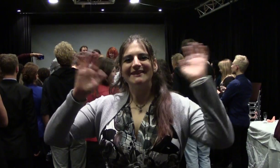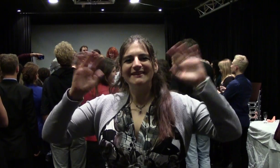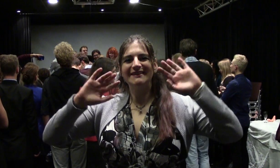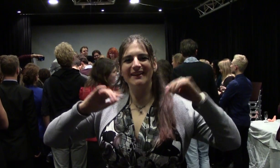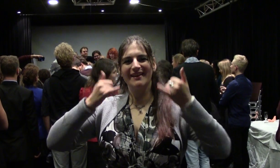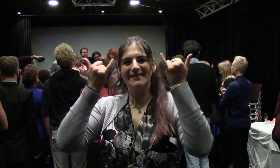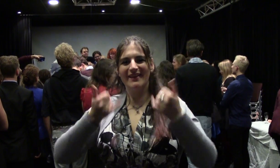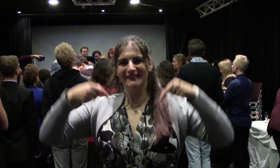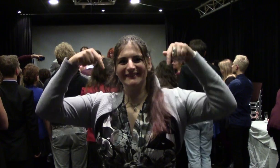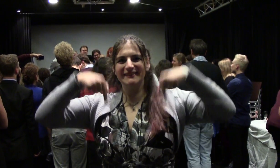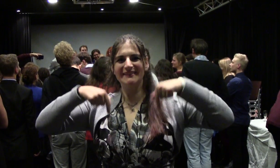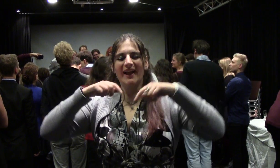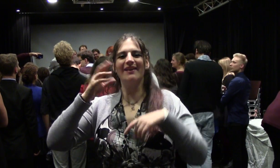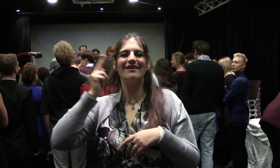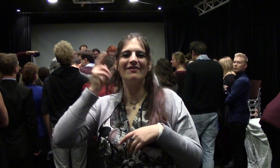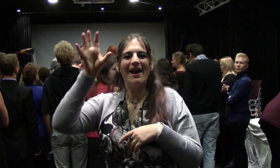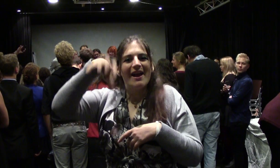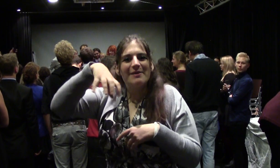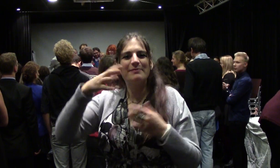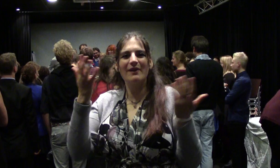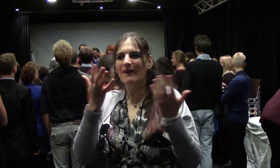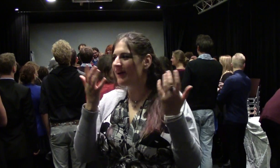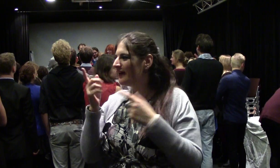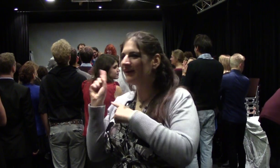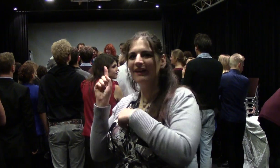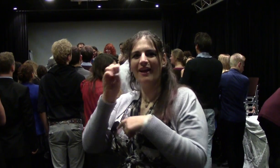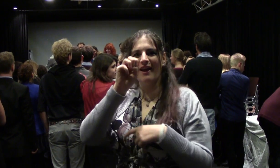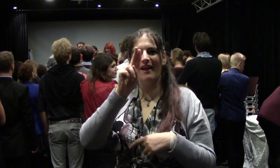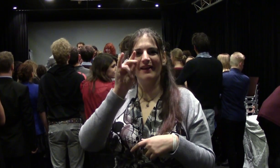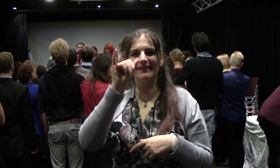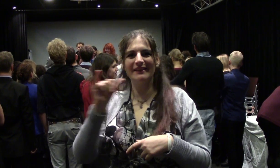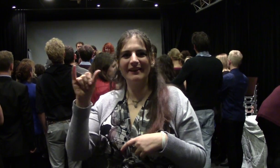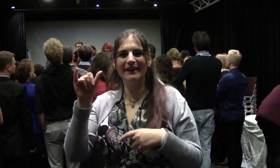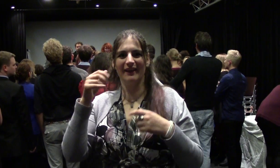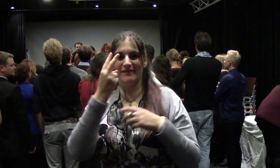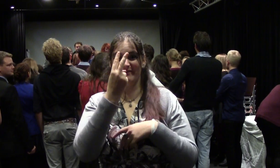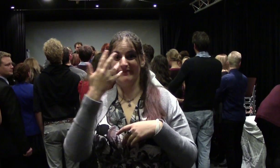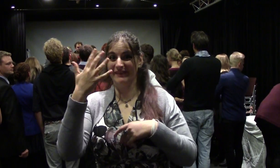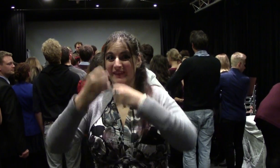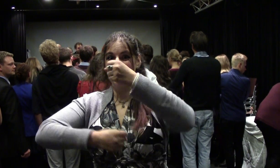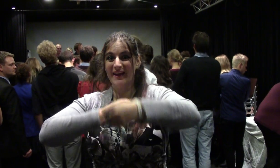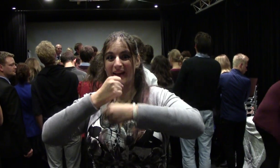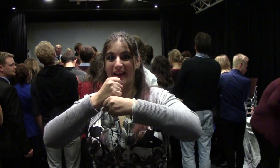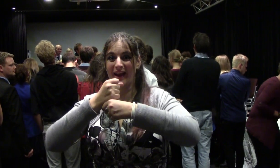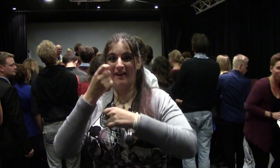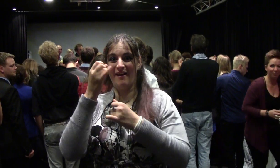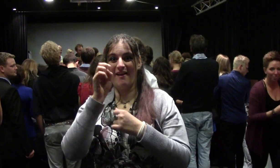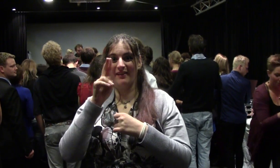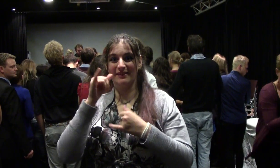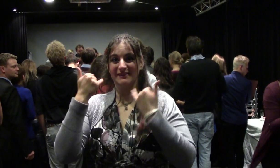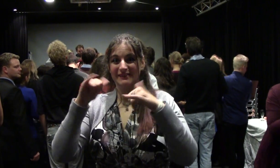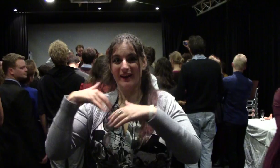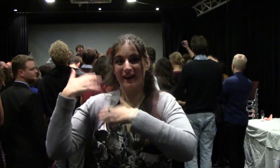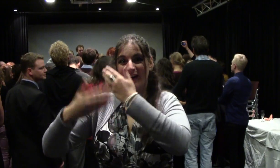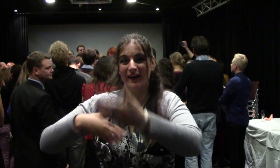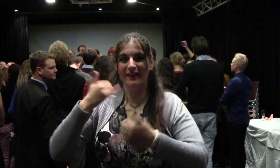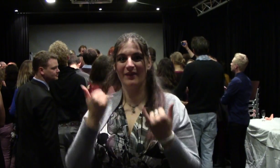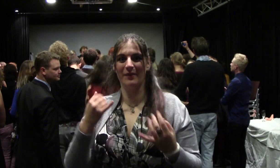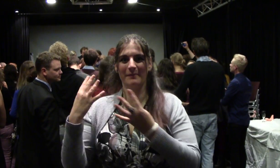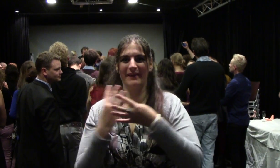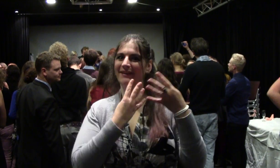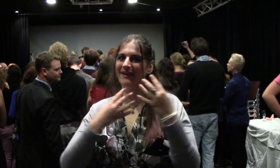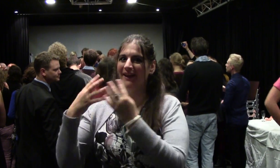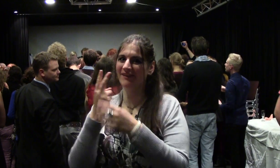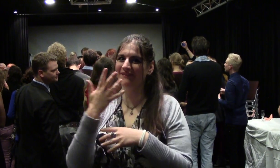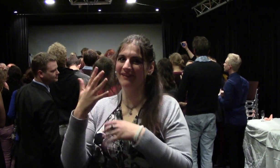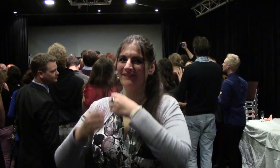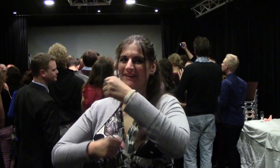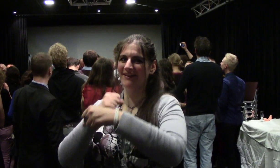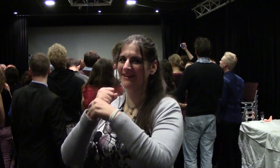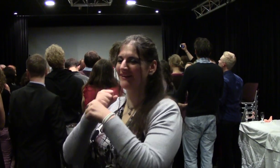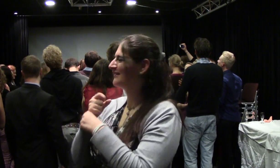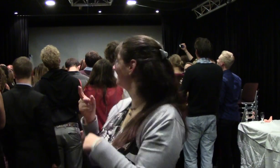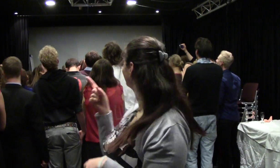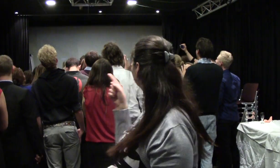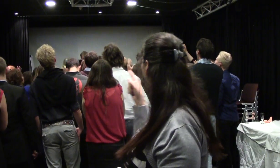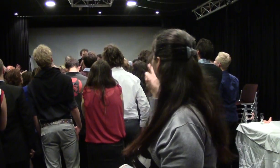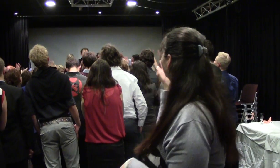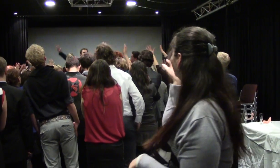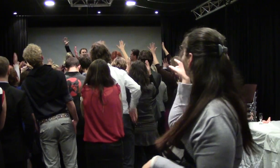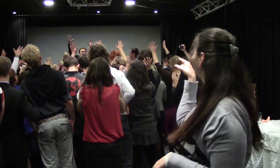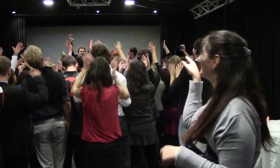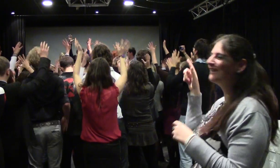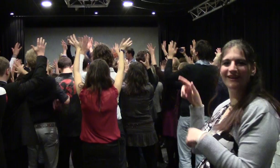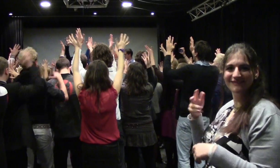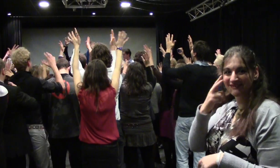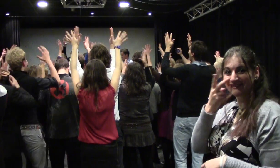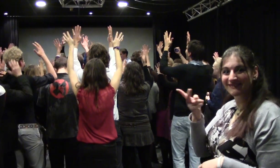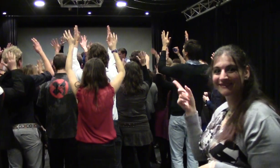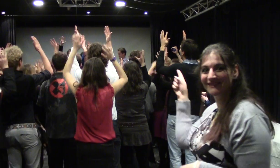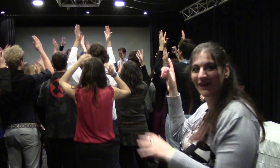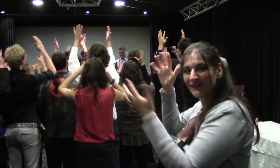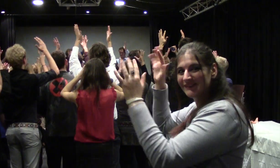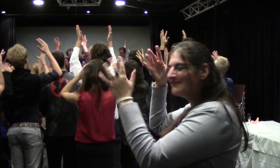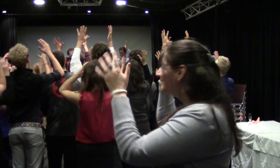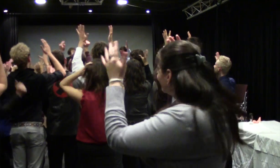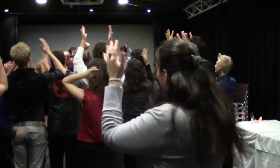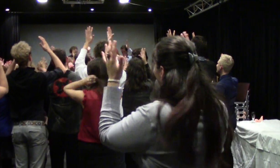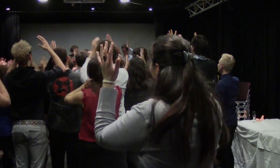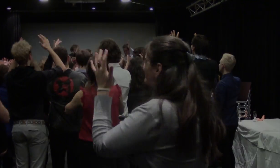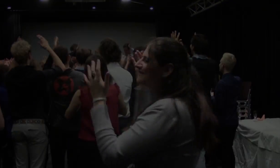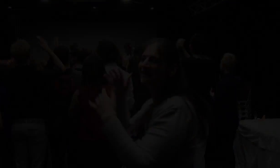Hello. We are here at the Deaf club where EUDY is hosting their 25th Anniversary Reception. *Round of applause*